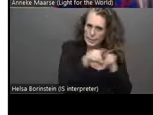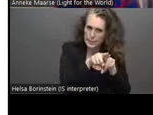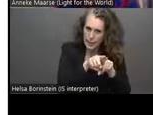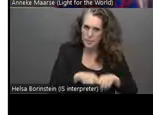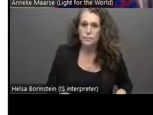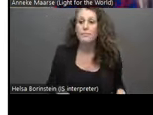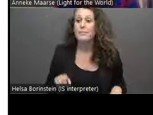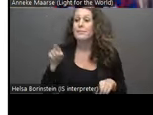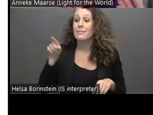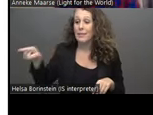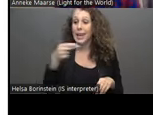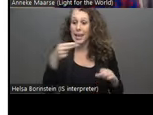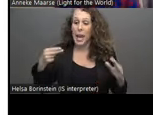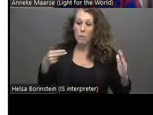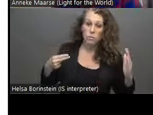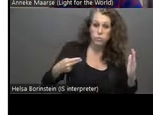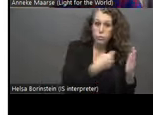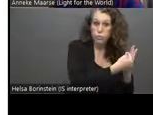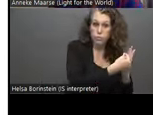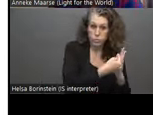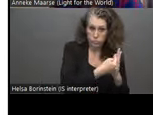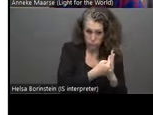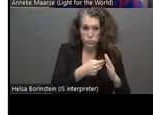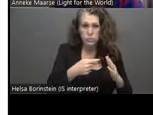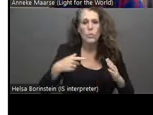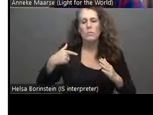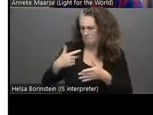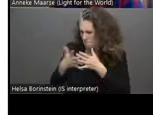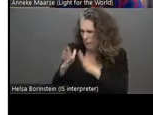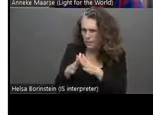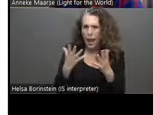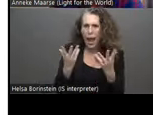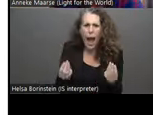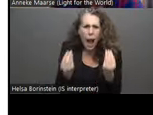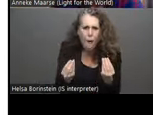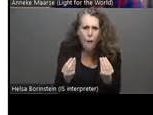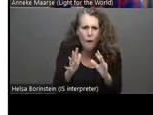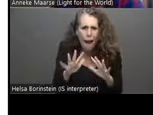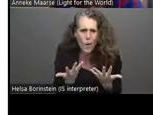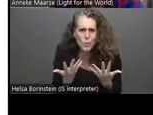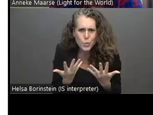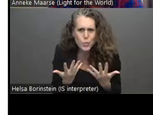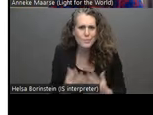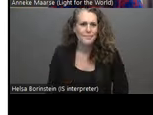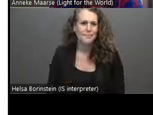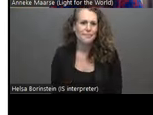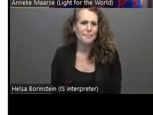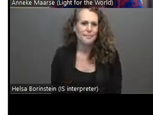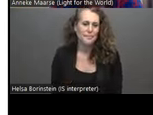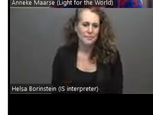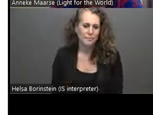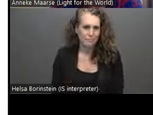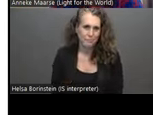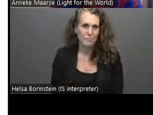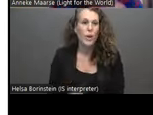up on the how of disability inclusion. 15:30:59 So, so that was launched in 2018,